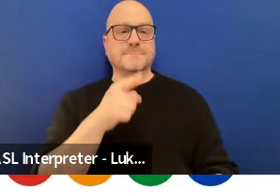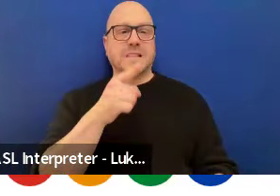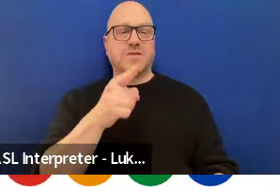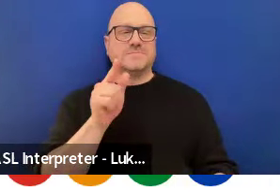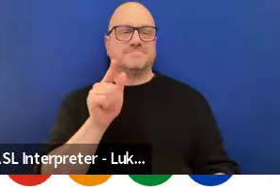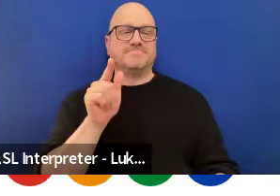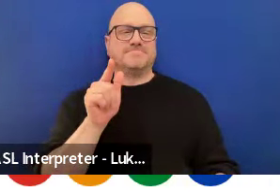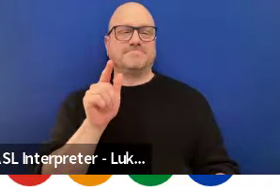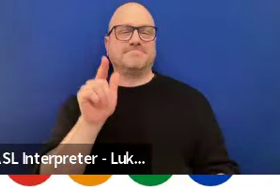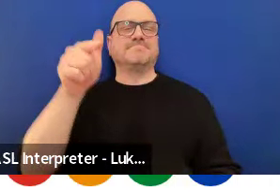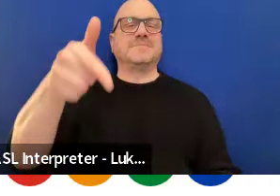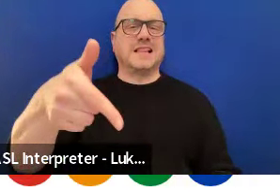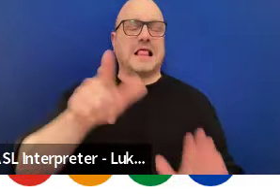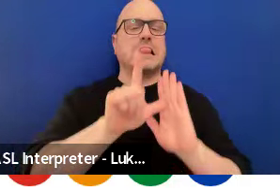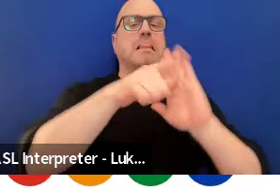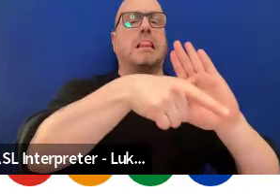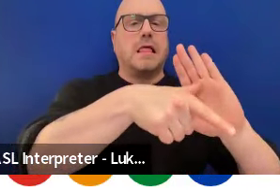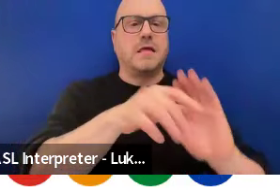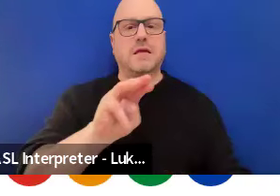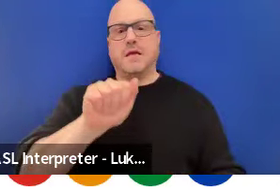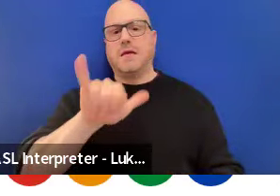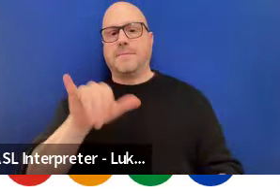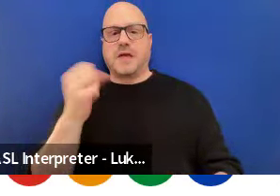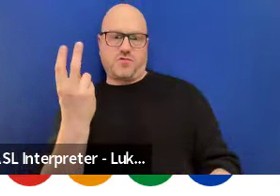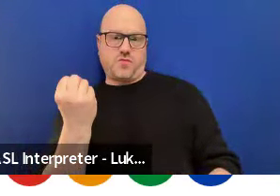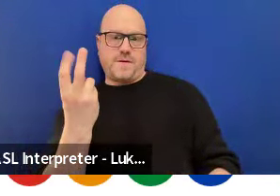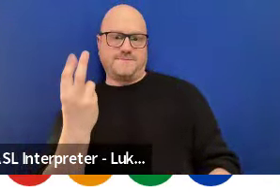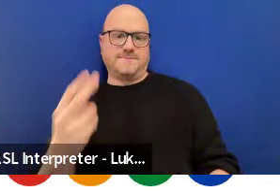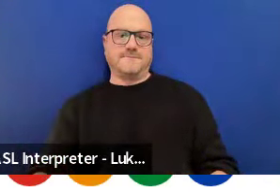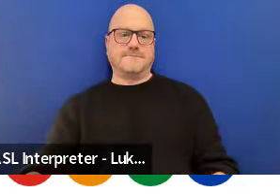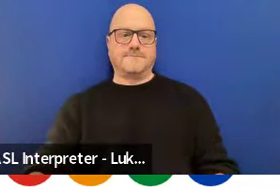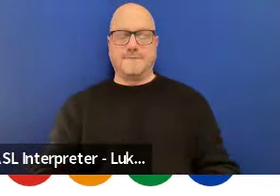ON YOUR RADAR. THIS ONE IS A LITTLE BIT FURTHER OUT.